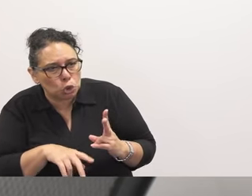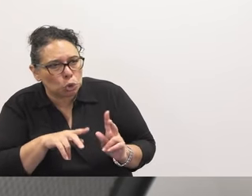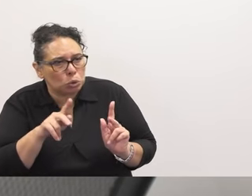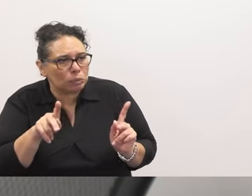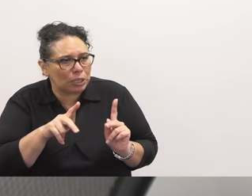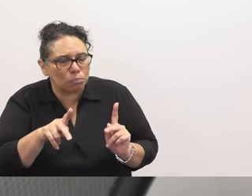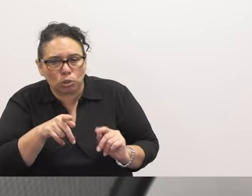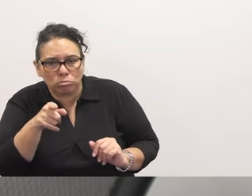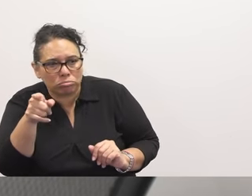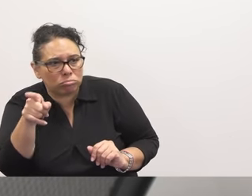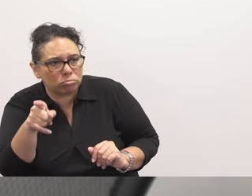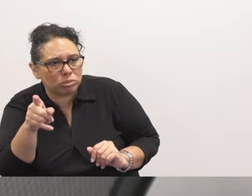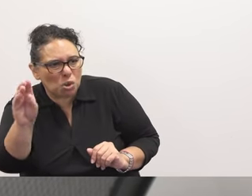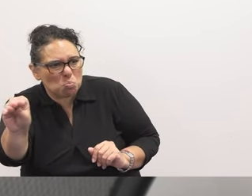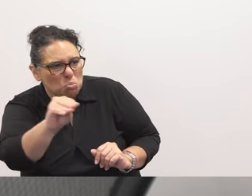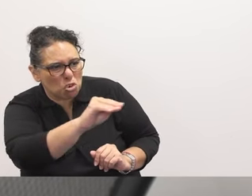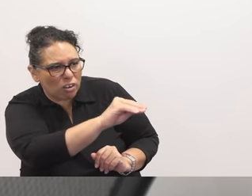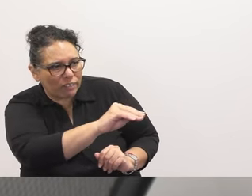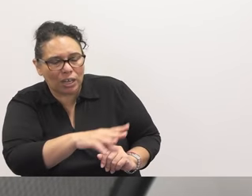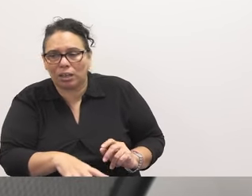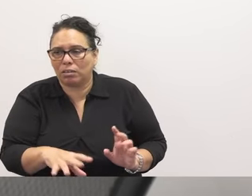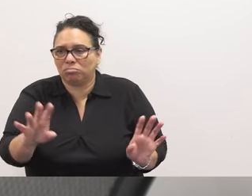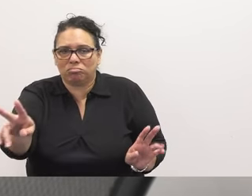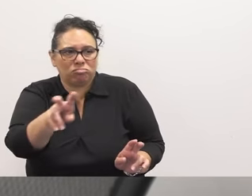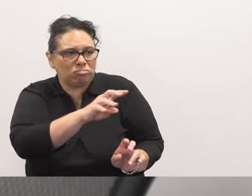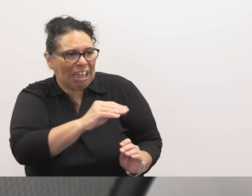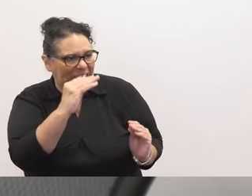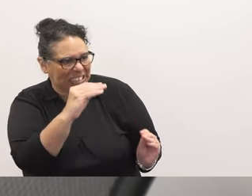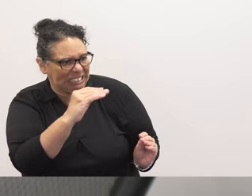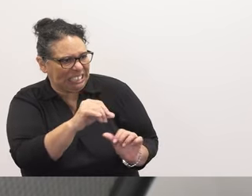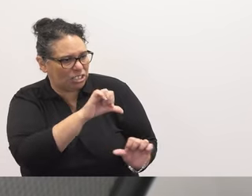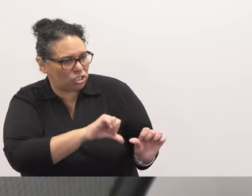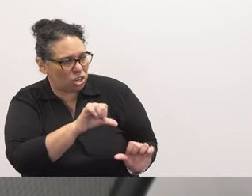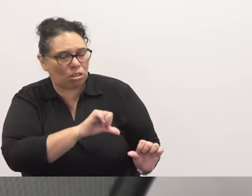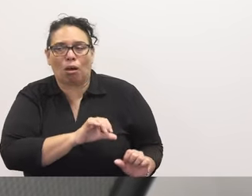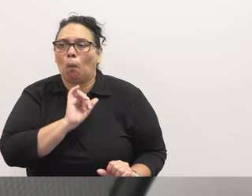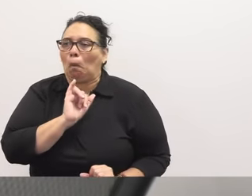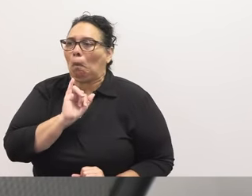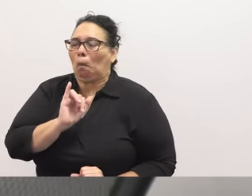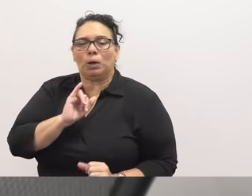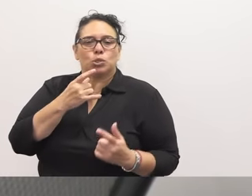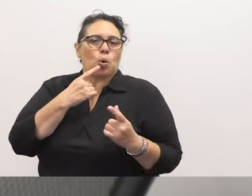there's two people at this table who know what it is, move 'em over there and then they could teach each other." And so then that's what happened in that class.